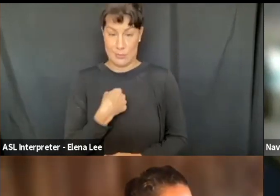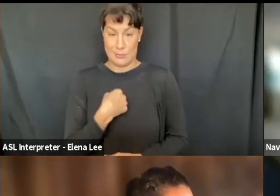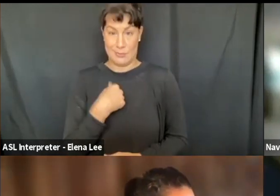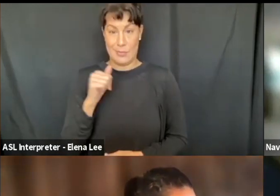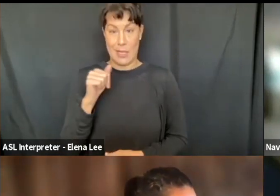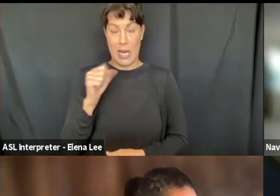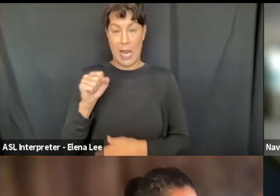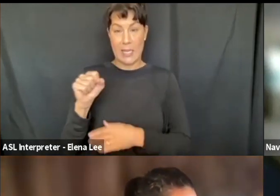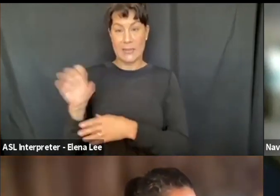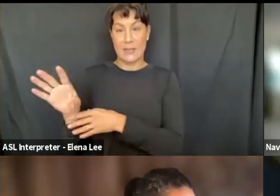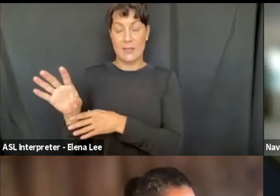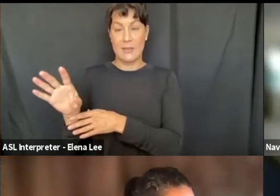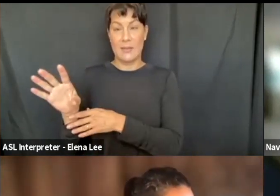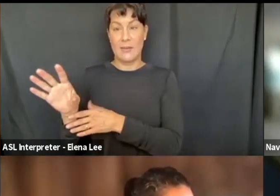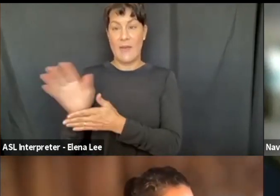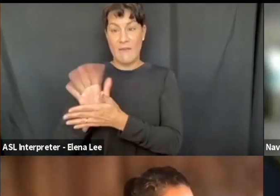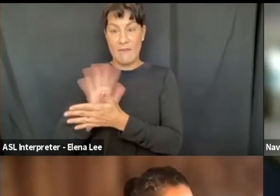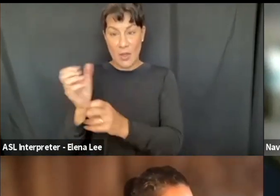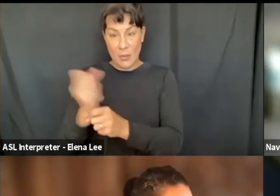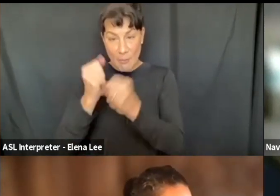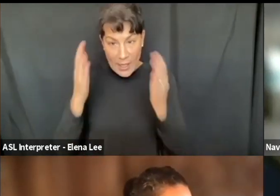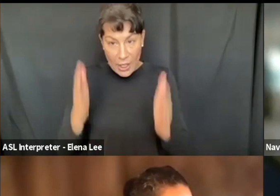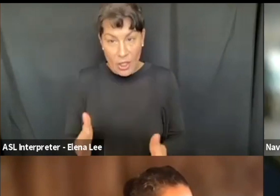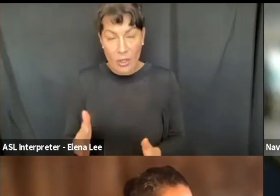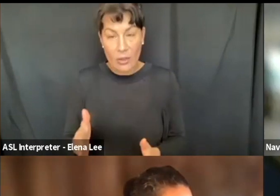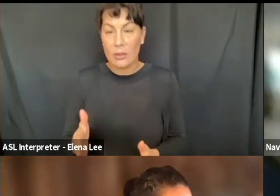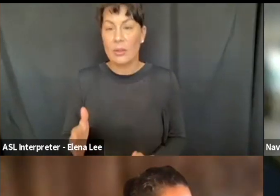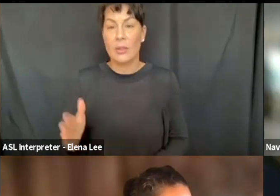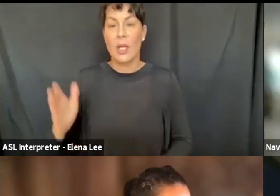have been conditioned to not only see yourselves,